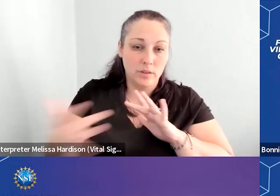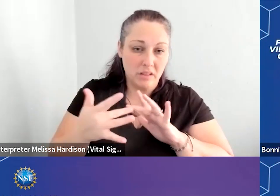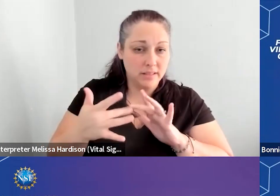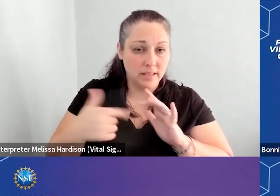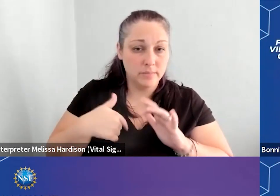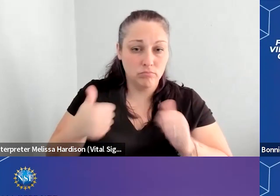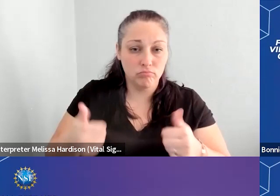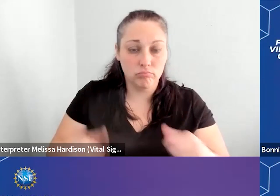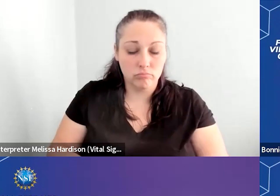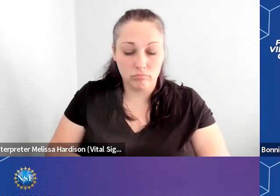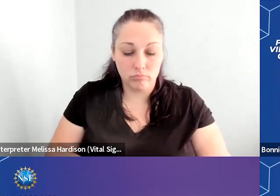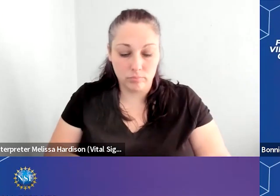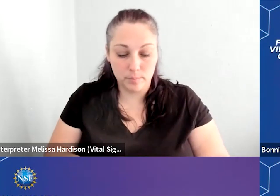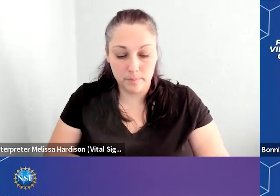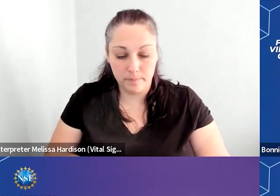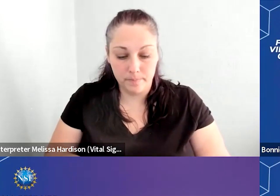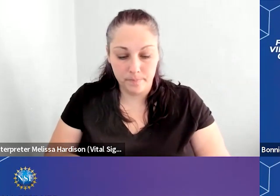Beth Strausser: Okay. Great. Alright, thank you, Luis.